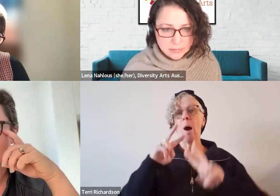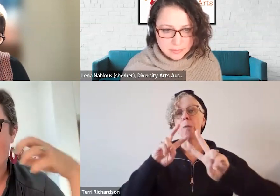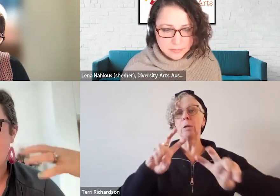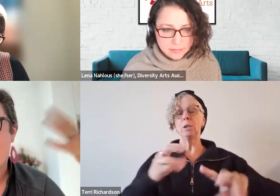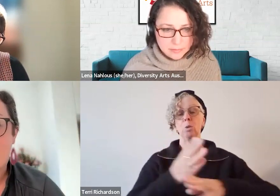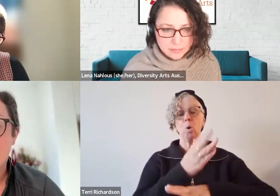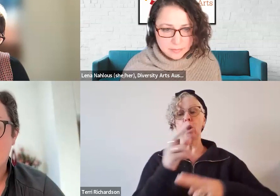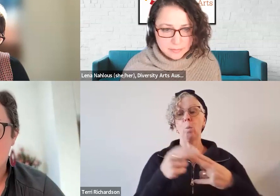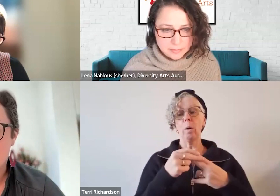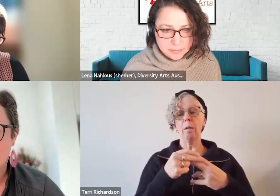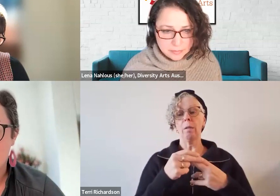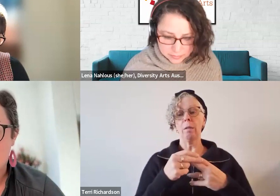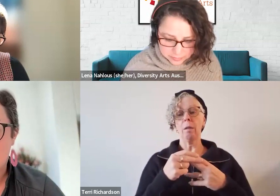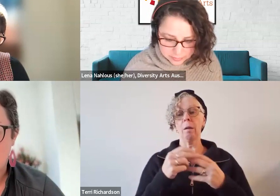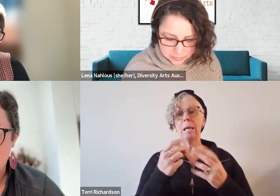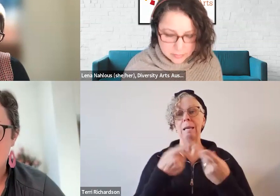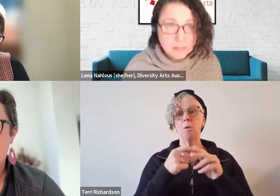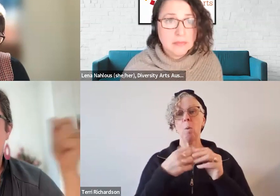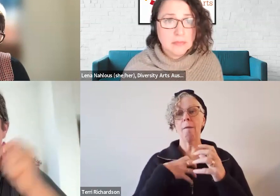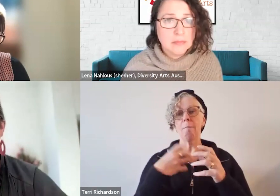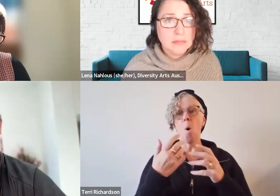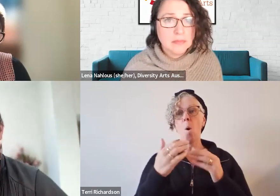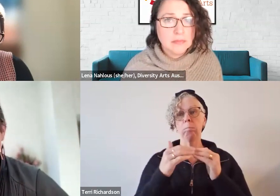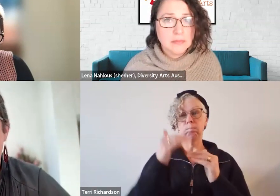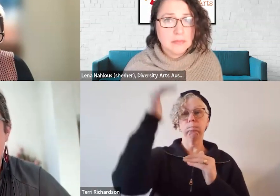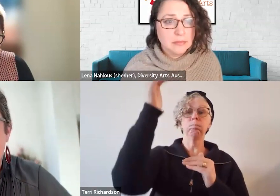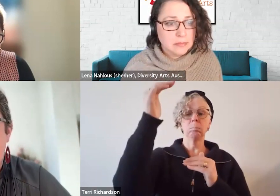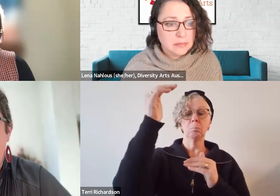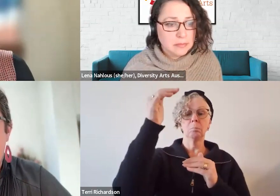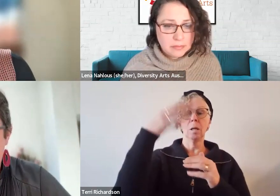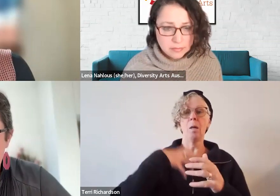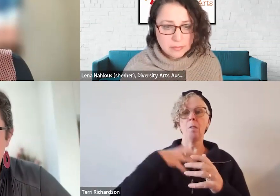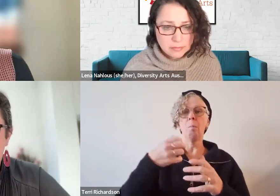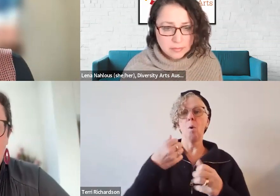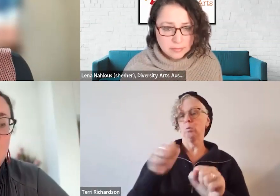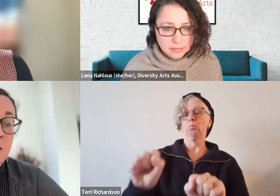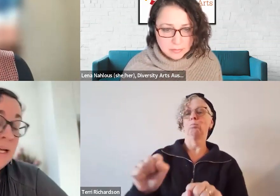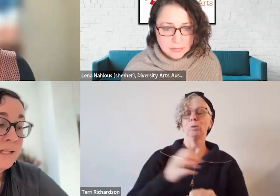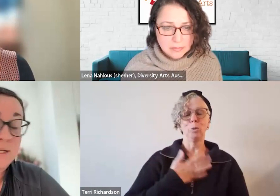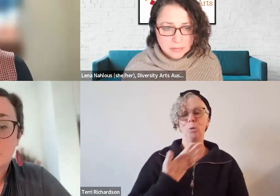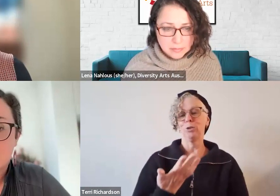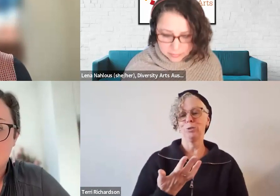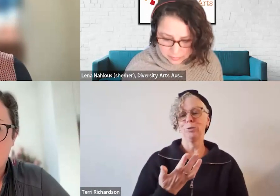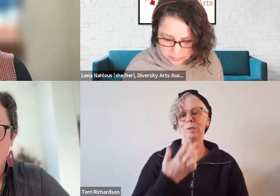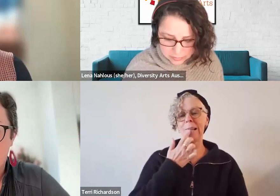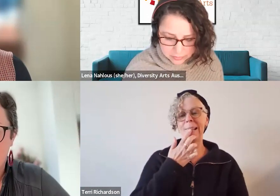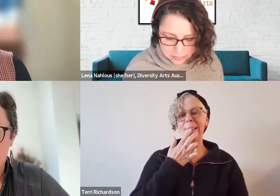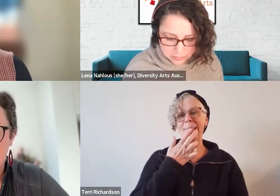the further up the food chain you get, the more resistance there is. And I guess that's unsurprising when people have a vested interest